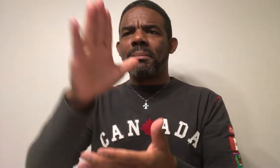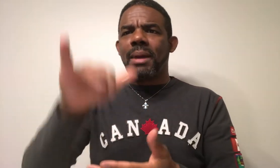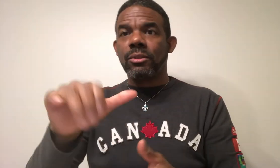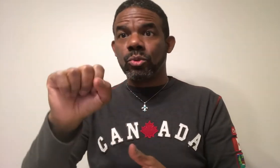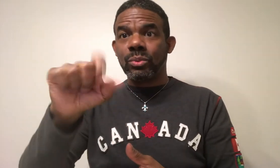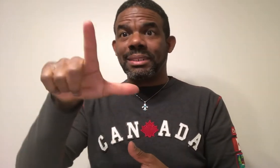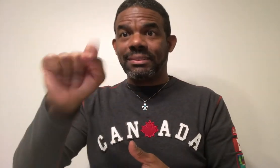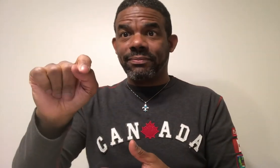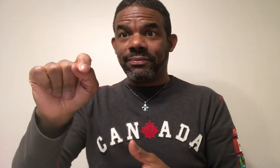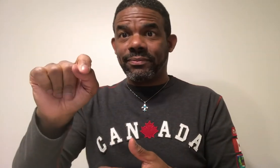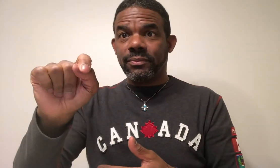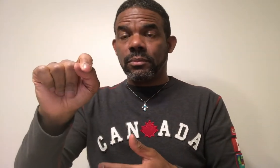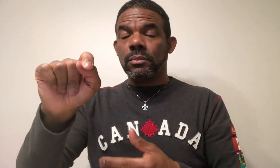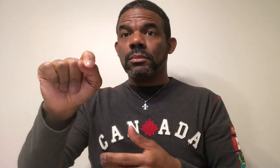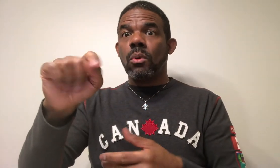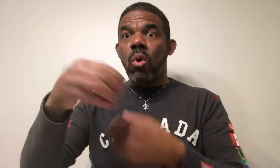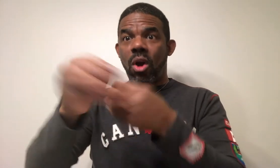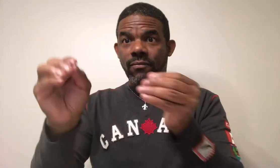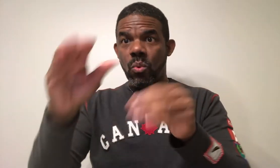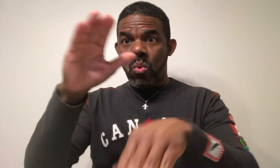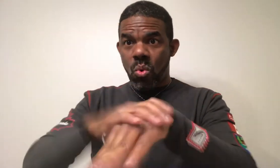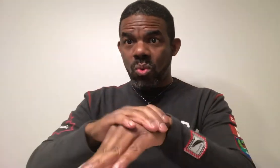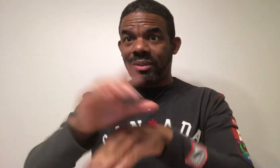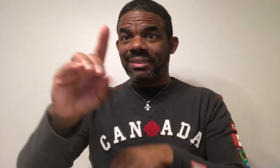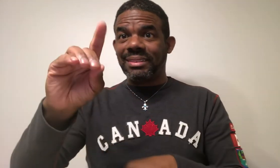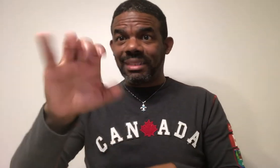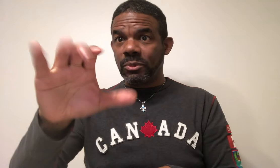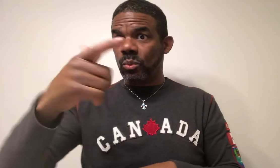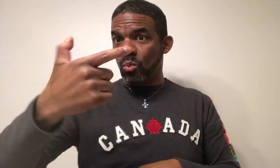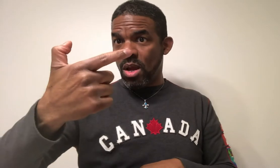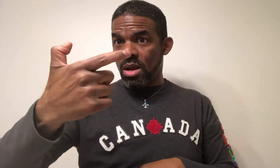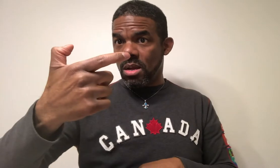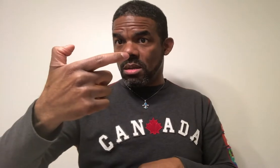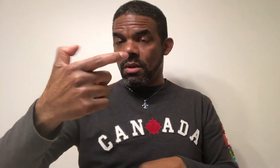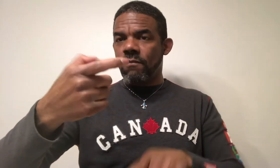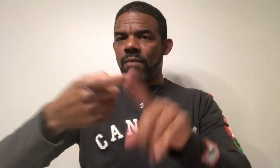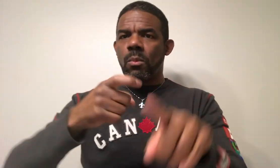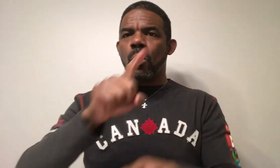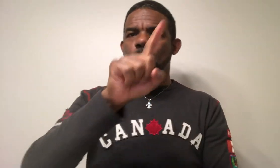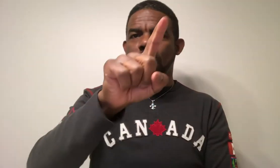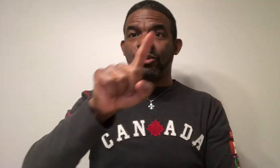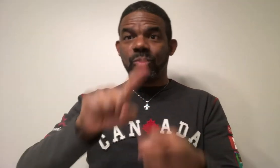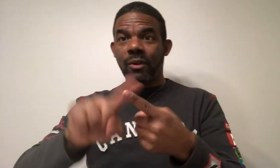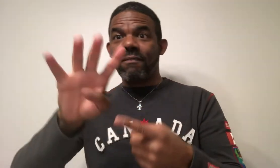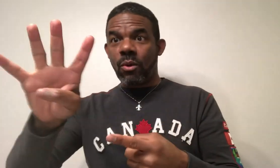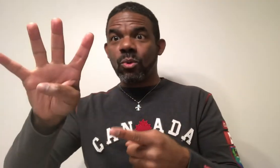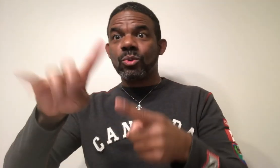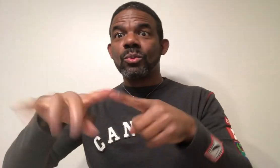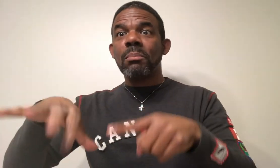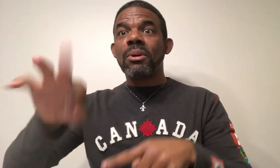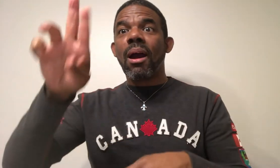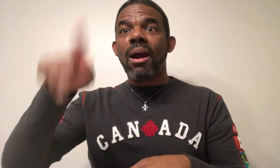Please stop by the SLT office on December 21, from 1:00 p.m.- 4:00 p.m.